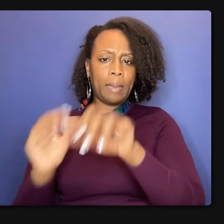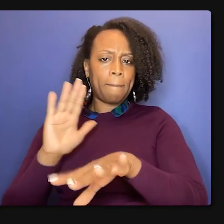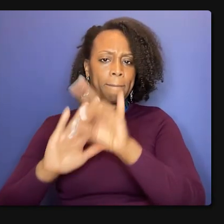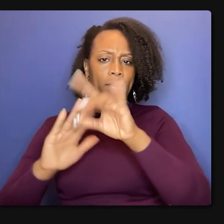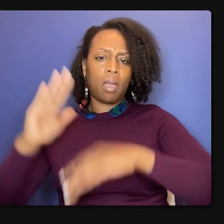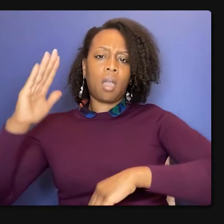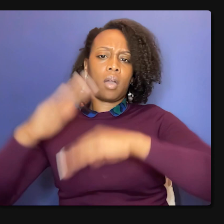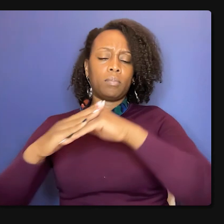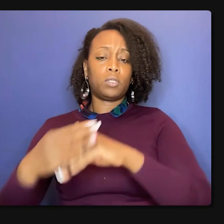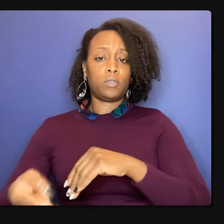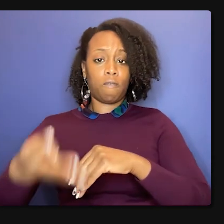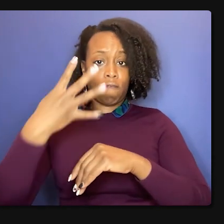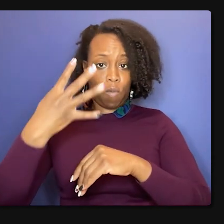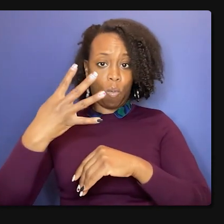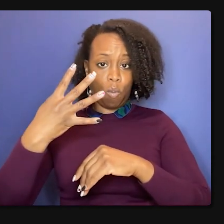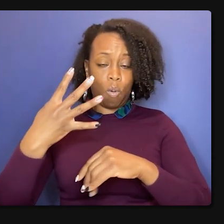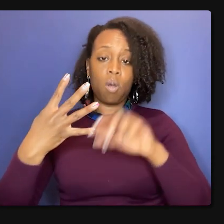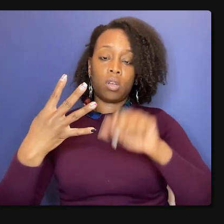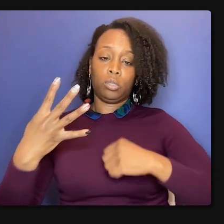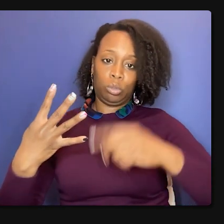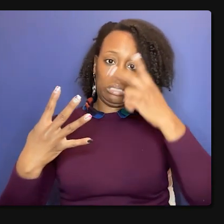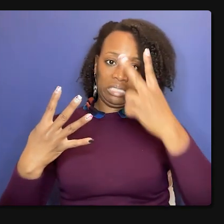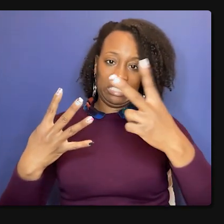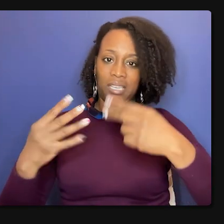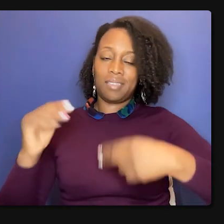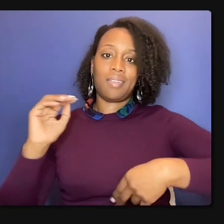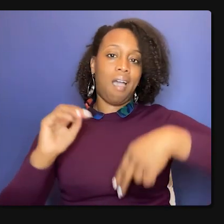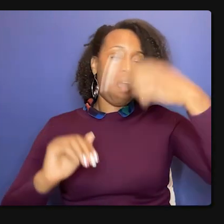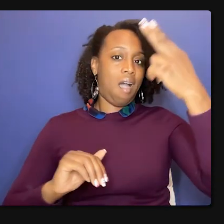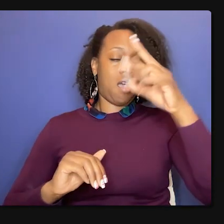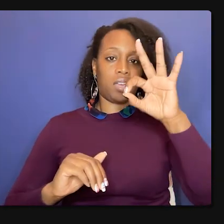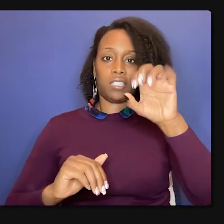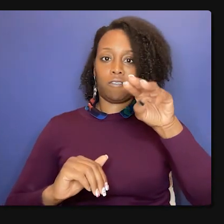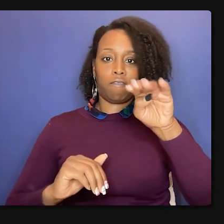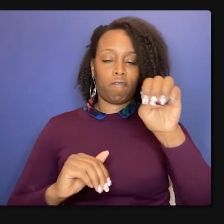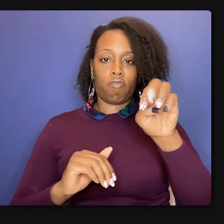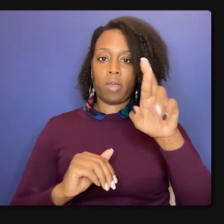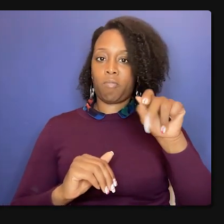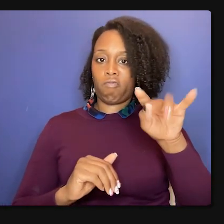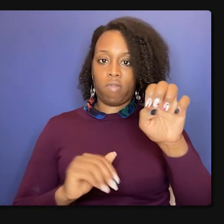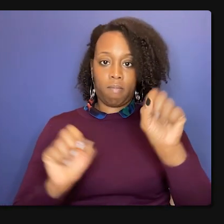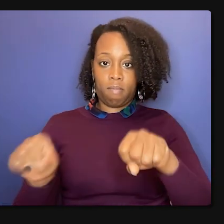to choose up to four consoles to see in the highest frame rate possible.